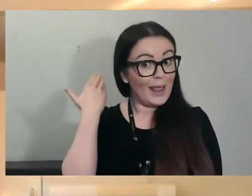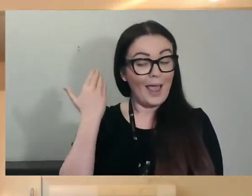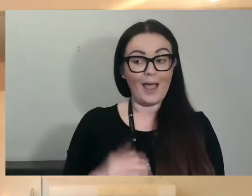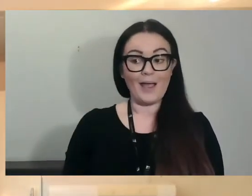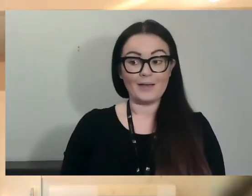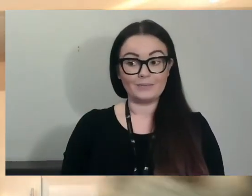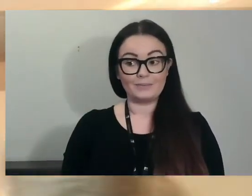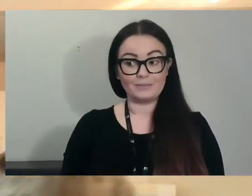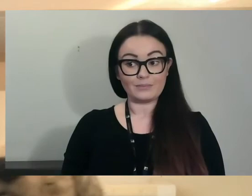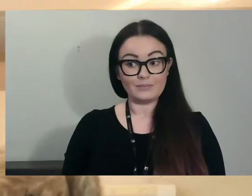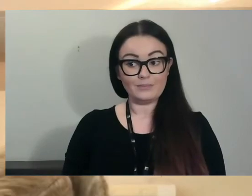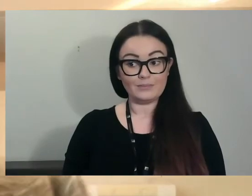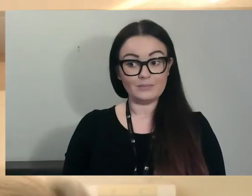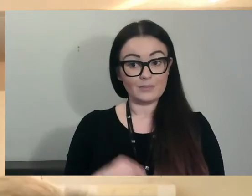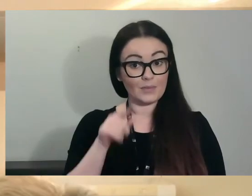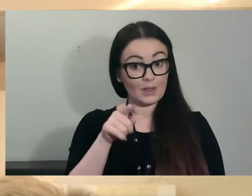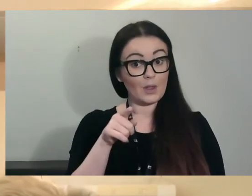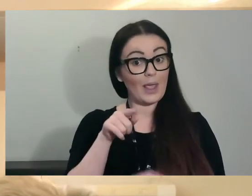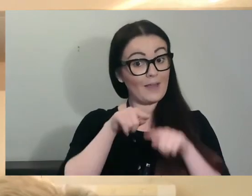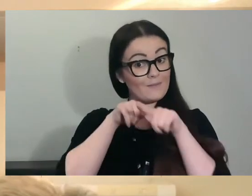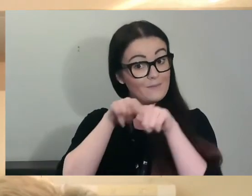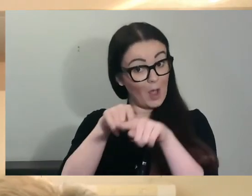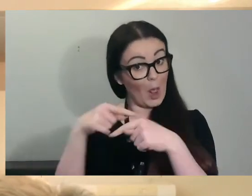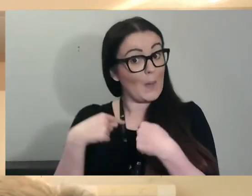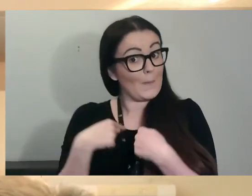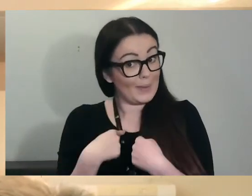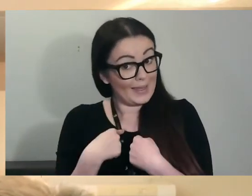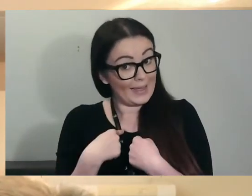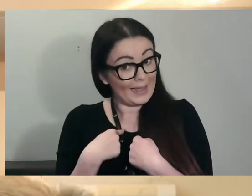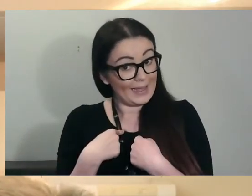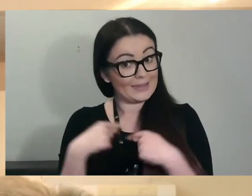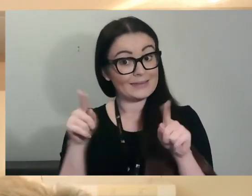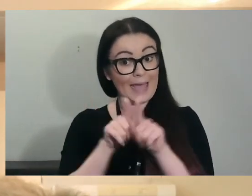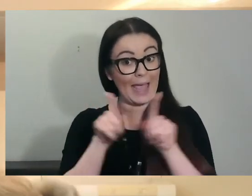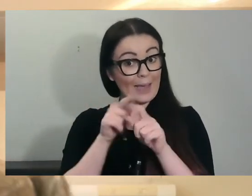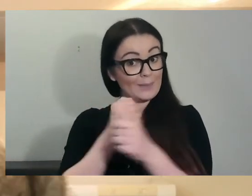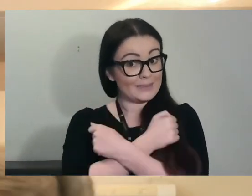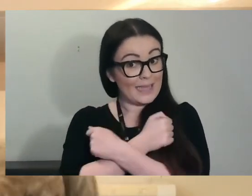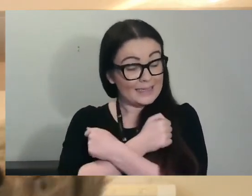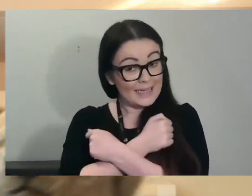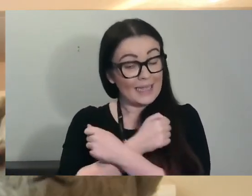So you're welcome to either go step-by-step with me and do a teddy bear or if you have